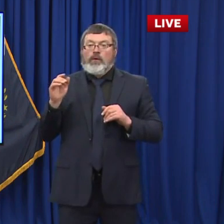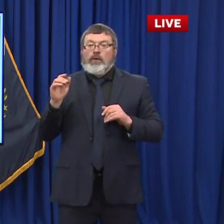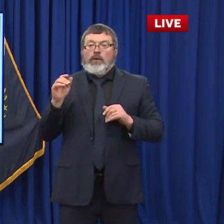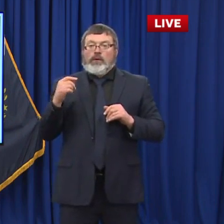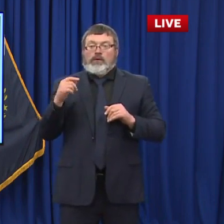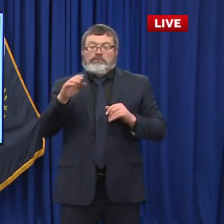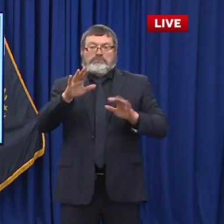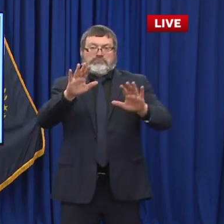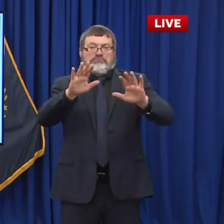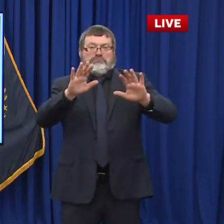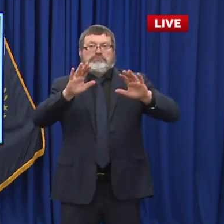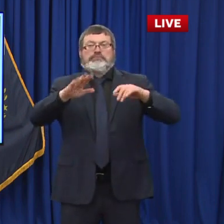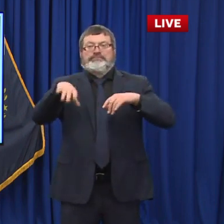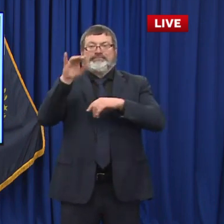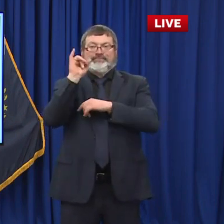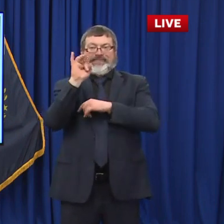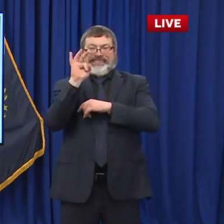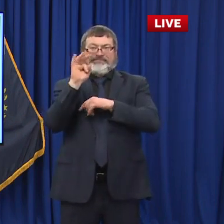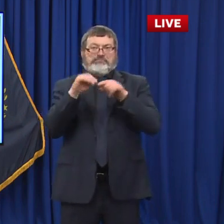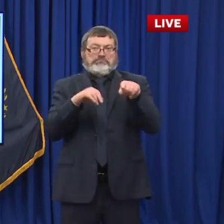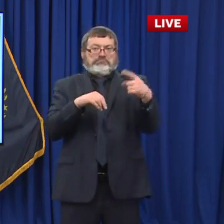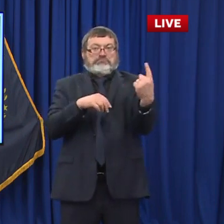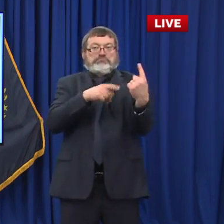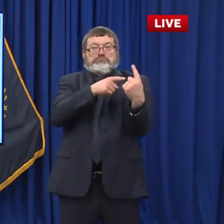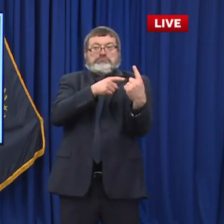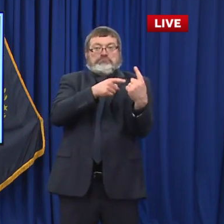IN SOME CASES, THEY MAY HAVE REMAINING VACCINE.